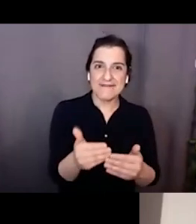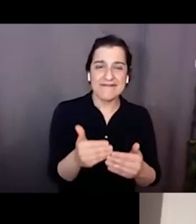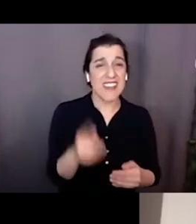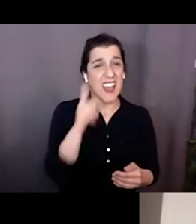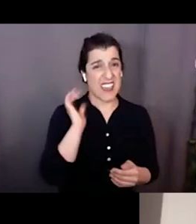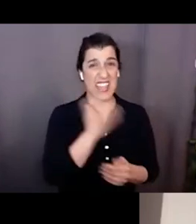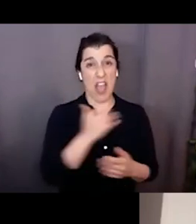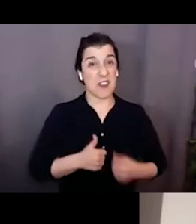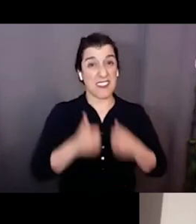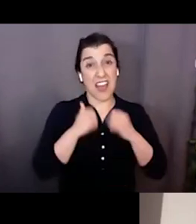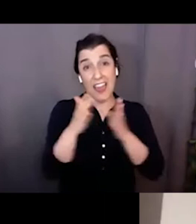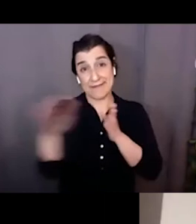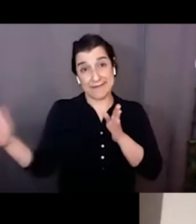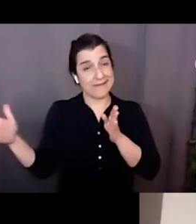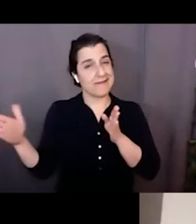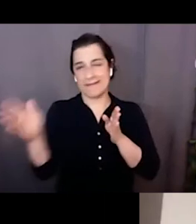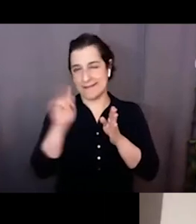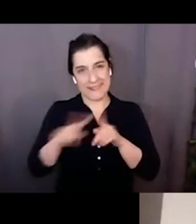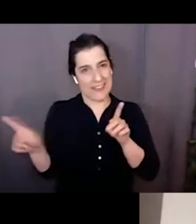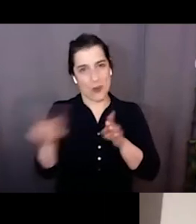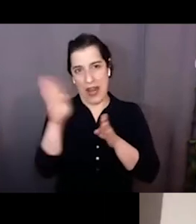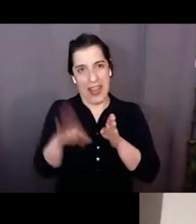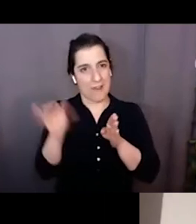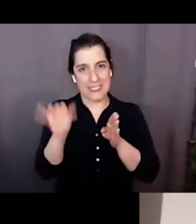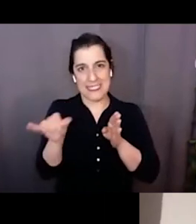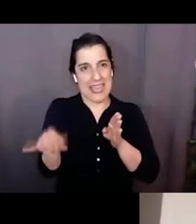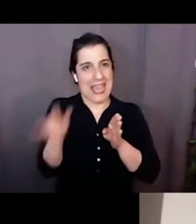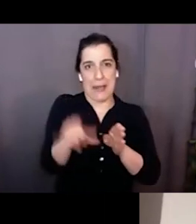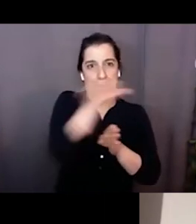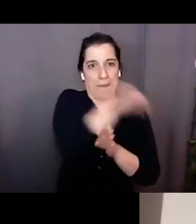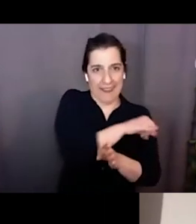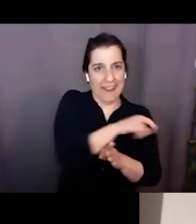but I just want to say that I've been thinking a lot about the values that we